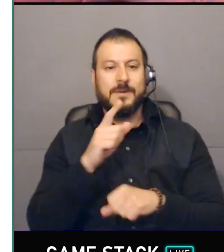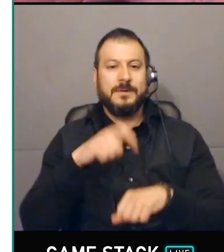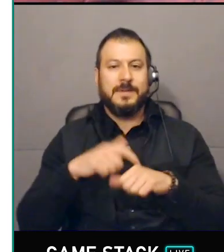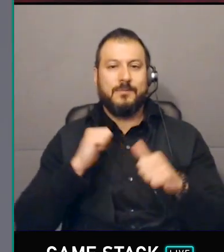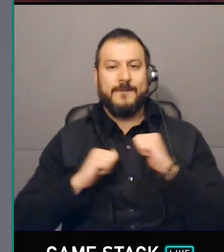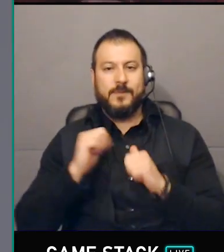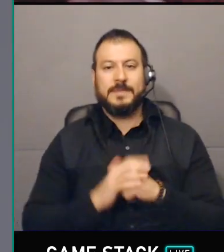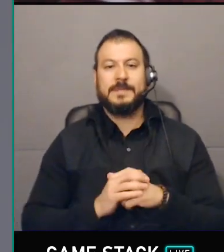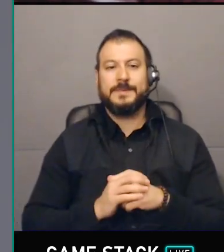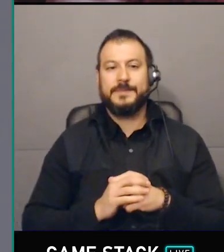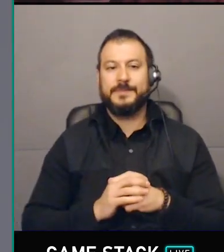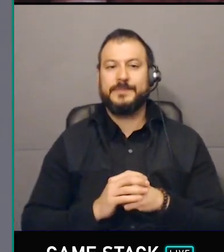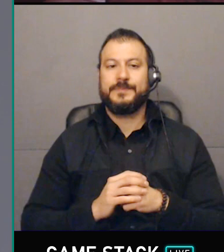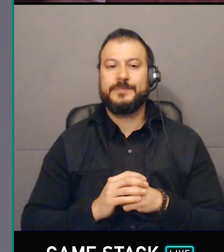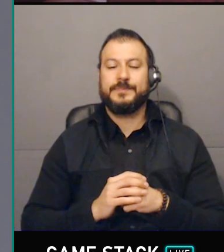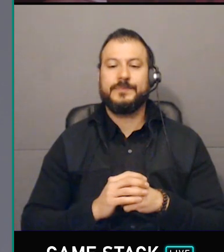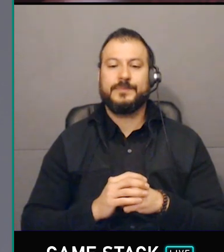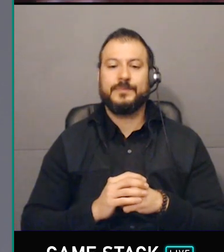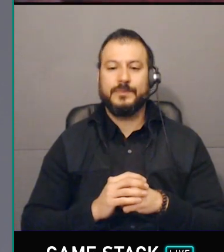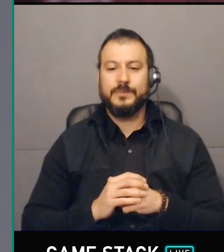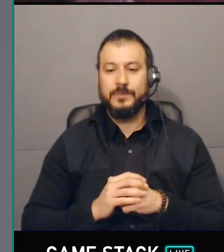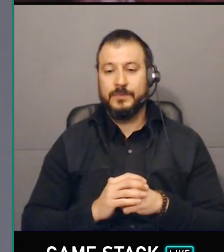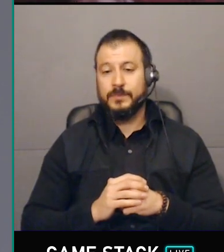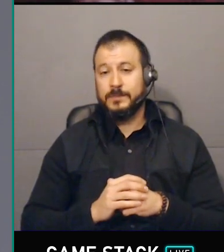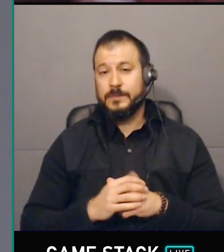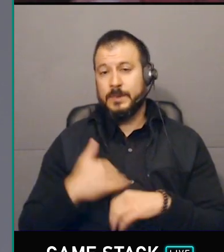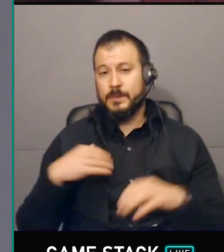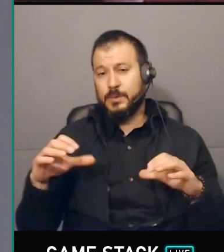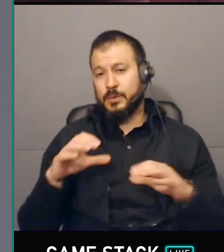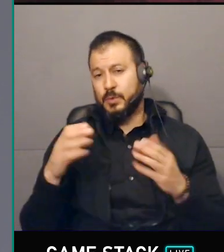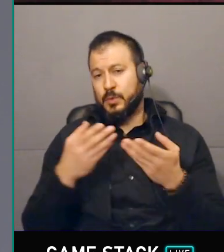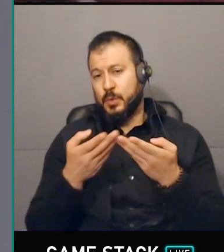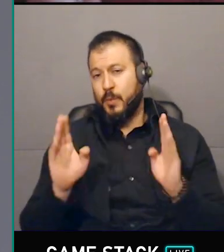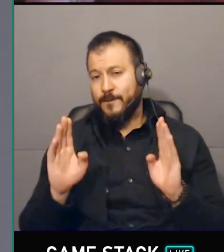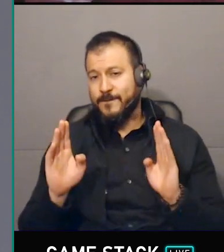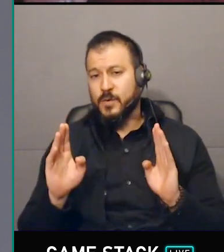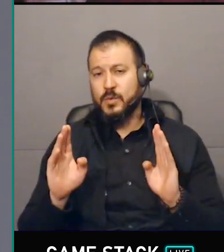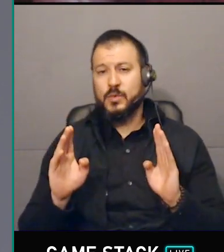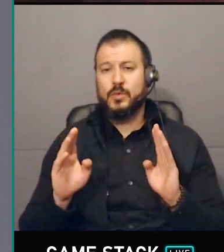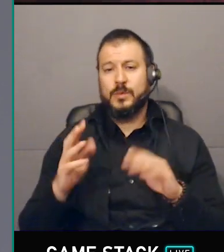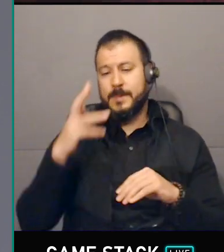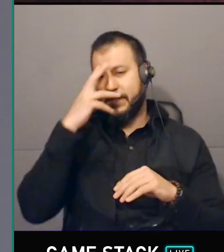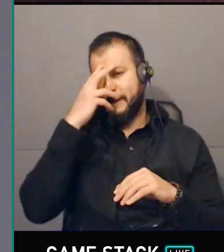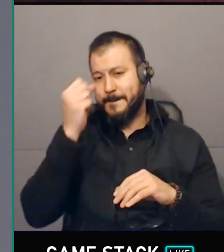real-time performance. So again, I'm going to do an Overview. I'm going to talk about Memory Coherence Issues,